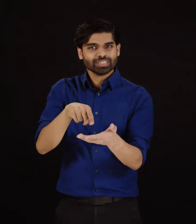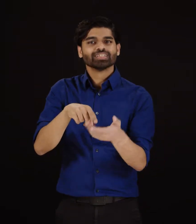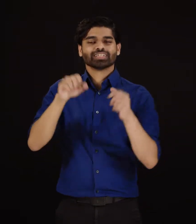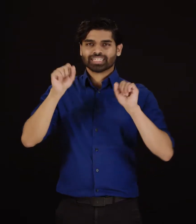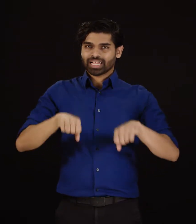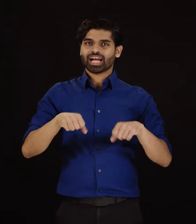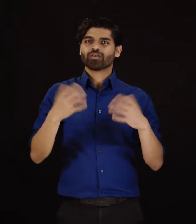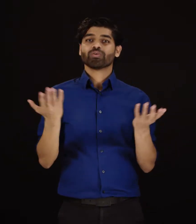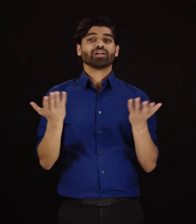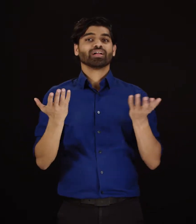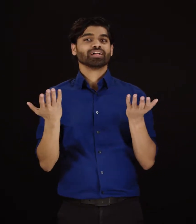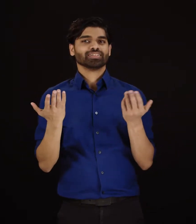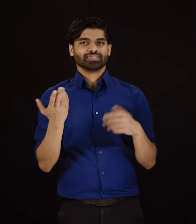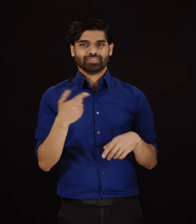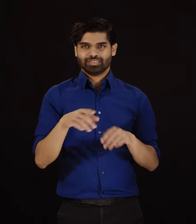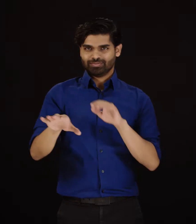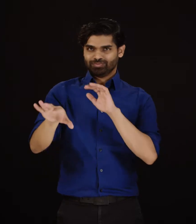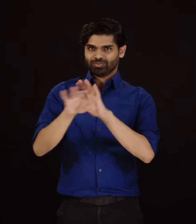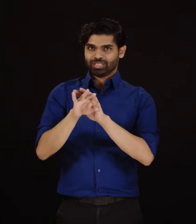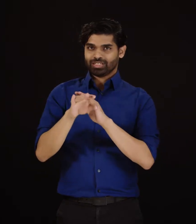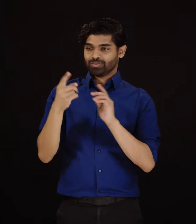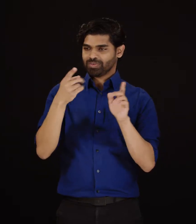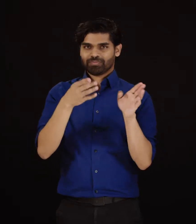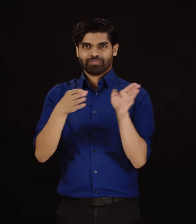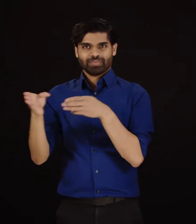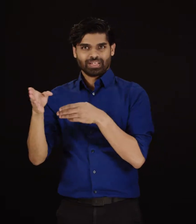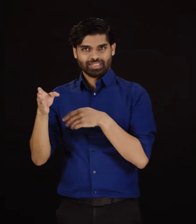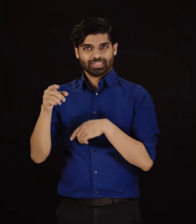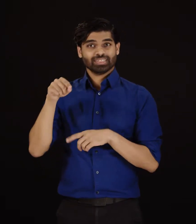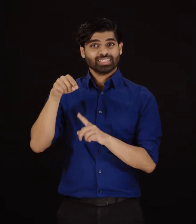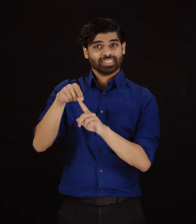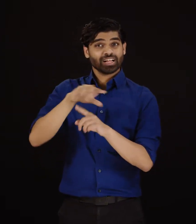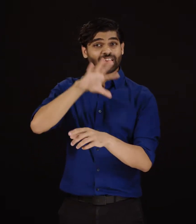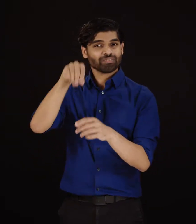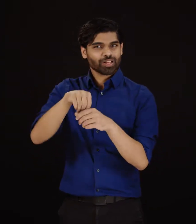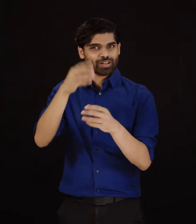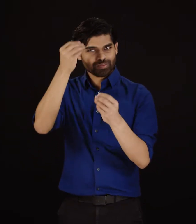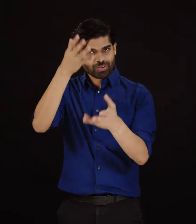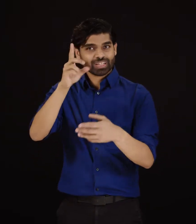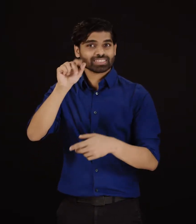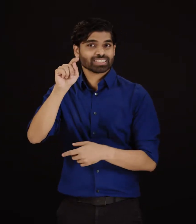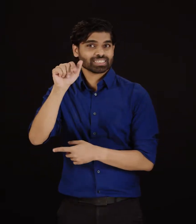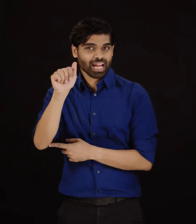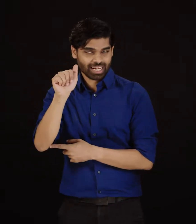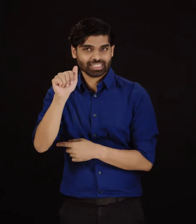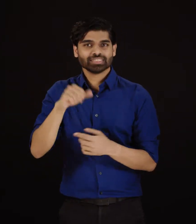Their chosen plan will indicate the Data Usage included in the cost of their plan each month, or how much data they can use